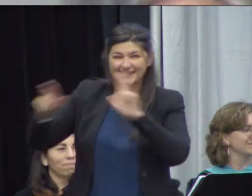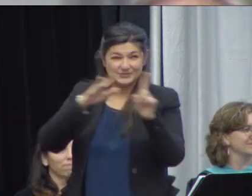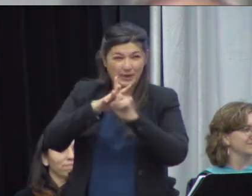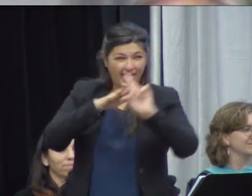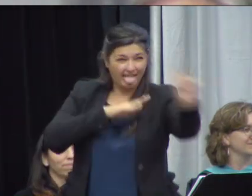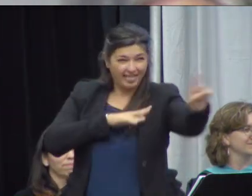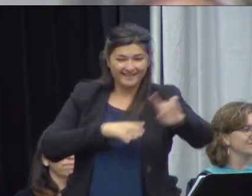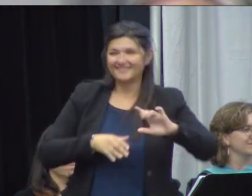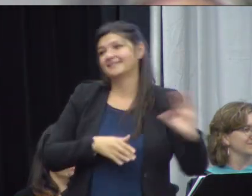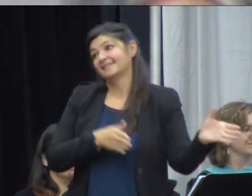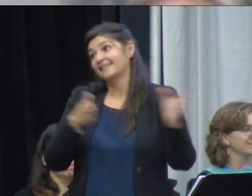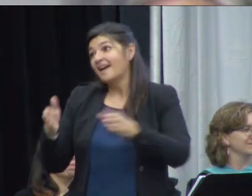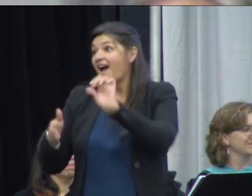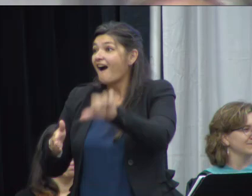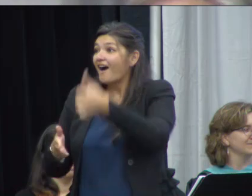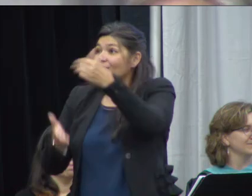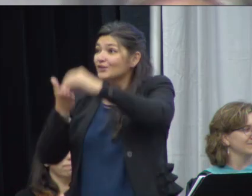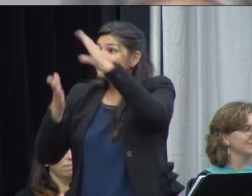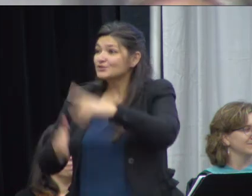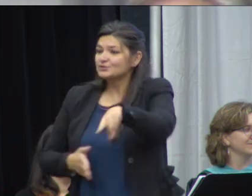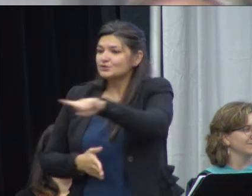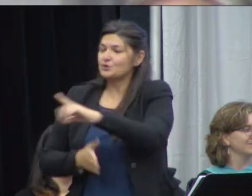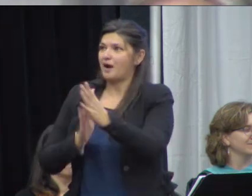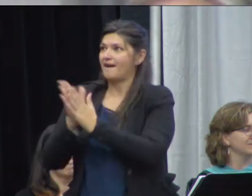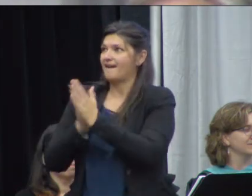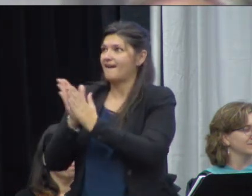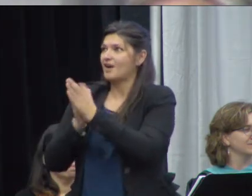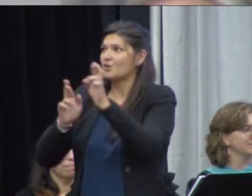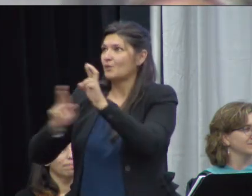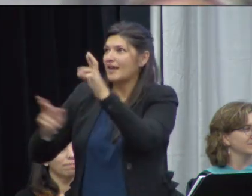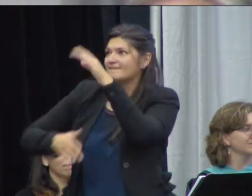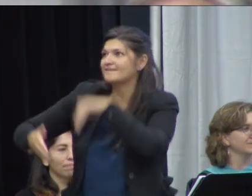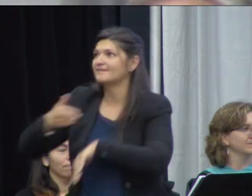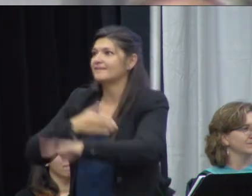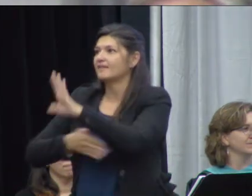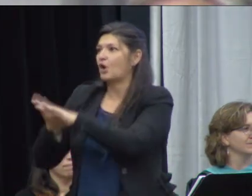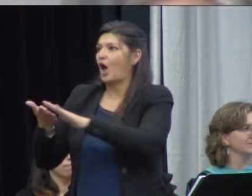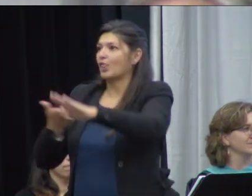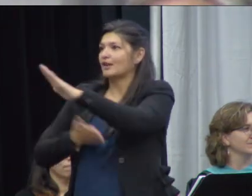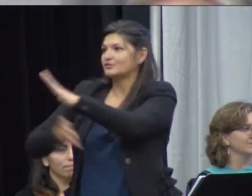For many others of you, high school graduation is just the next step in your education.